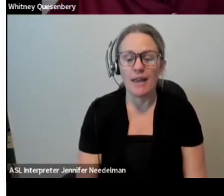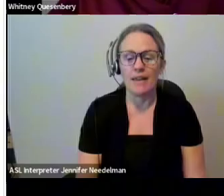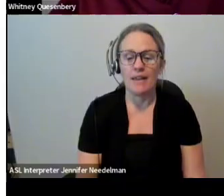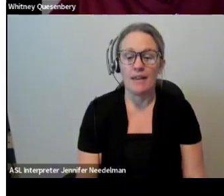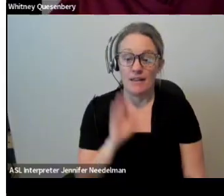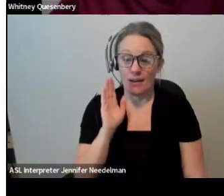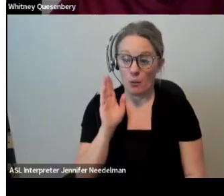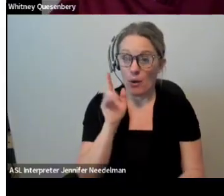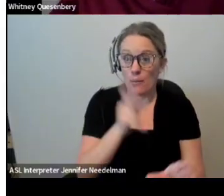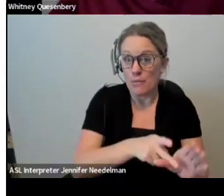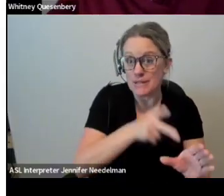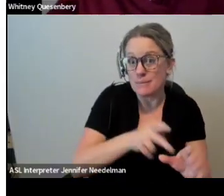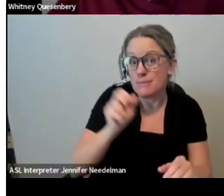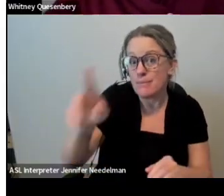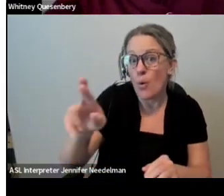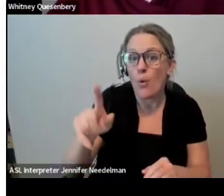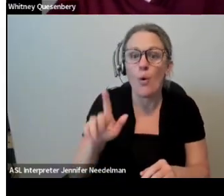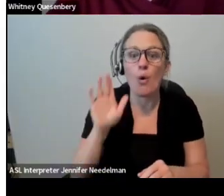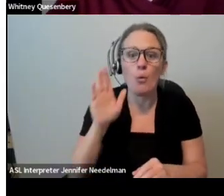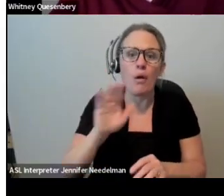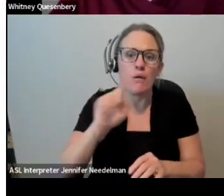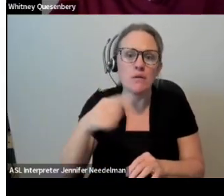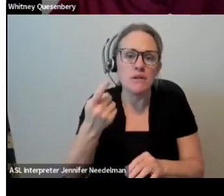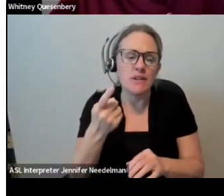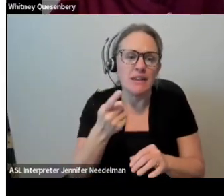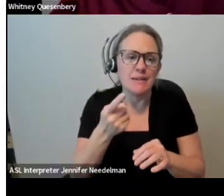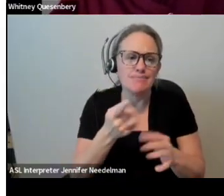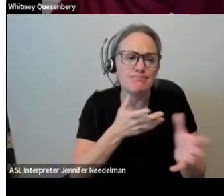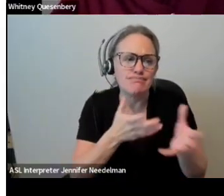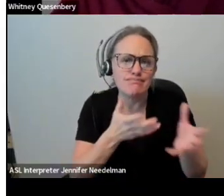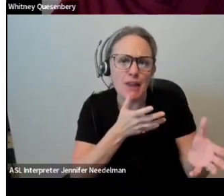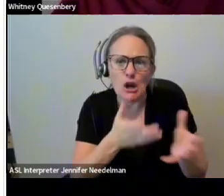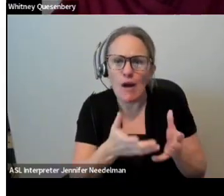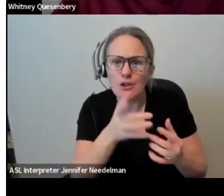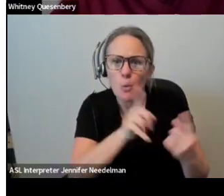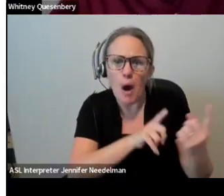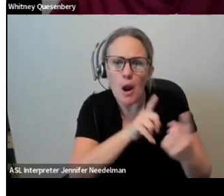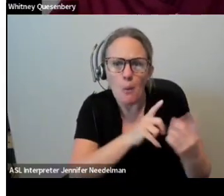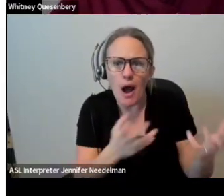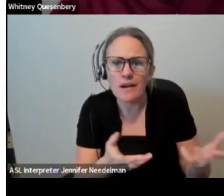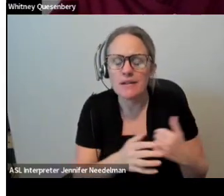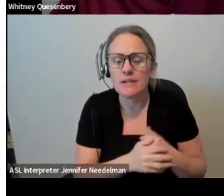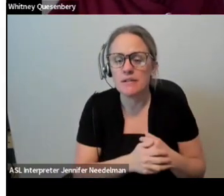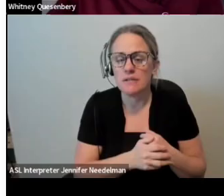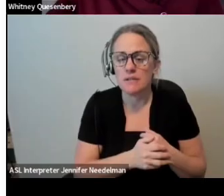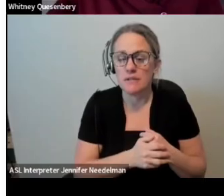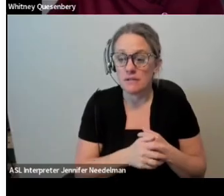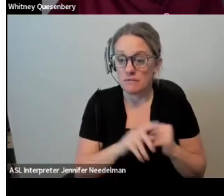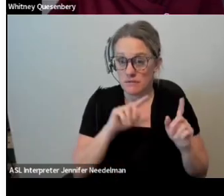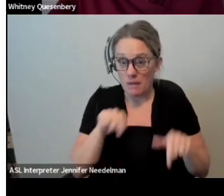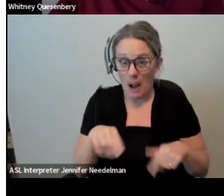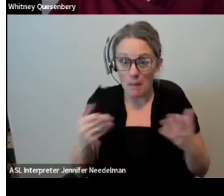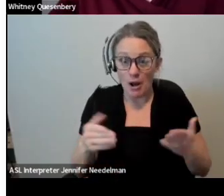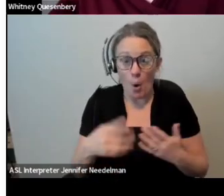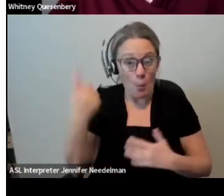Or are they just going to interact on a kind of one-on-one basis? Are they gonna be here once or many times over time?